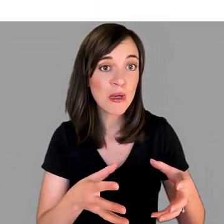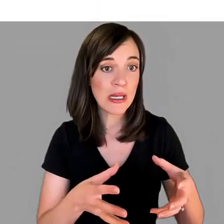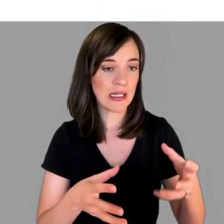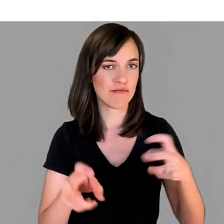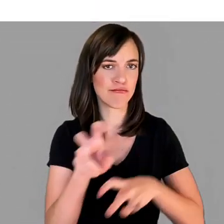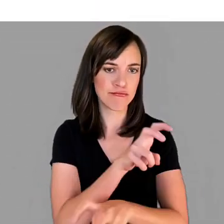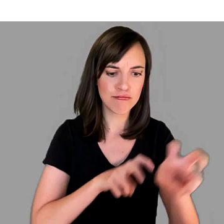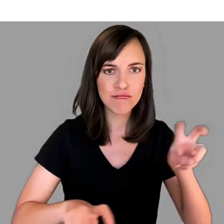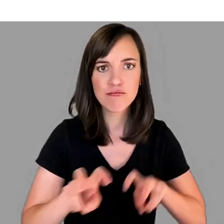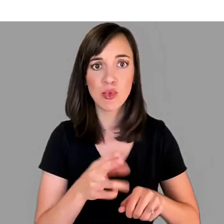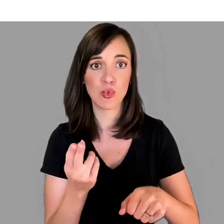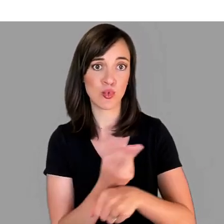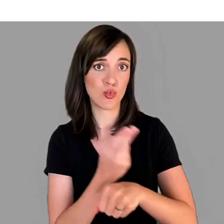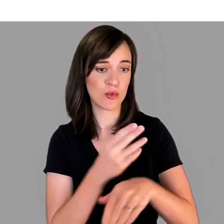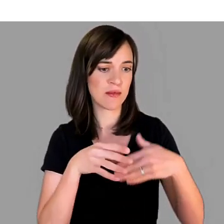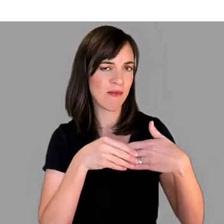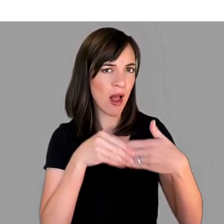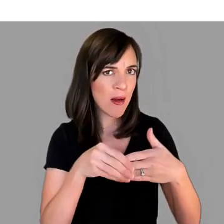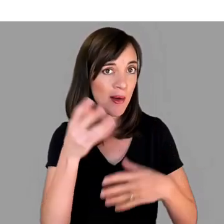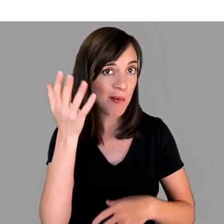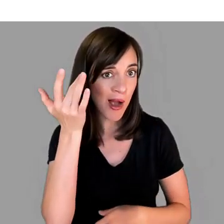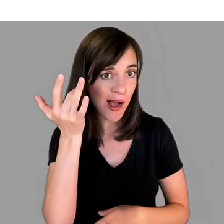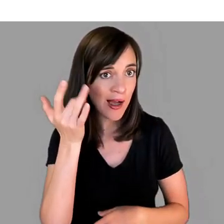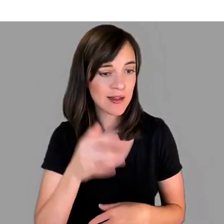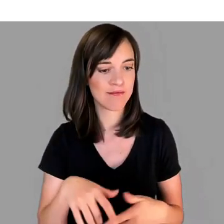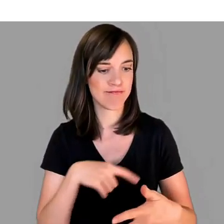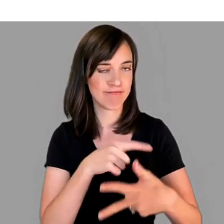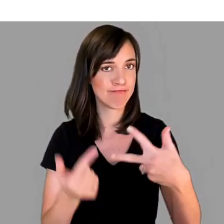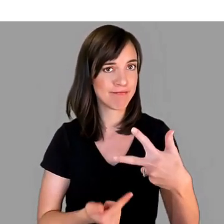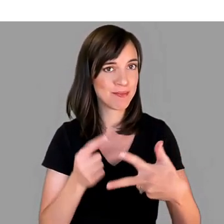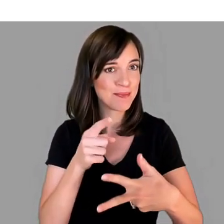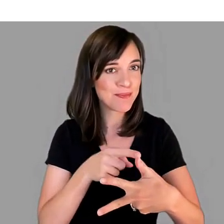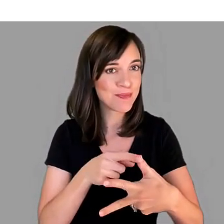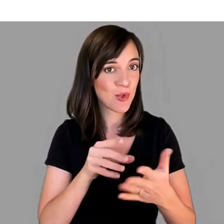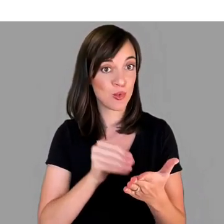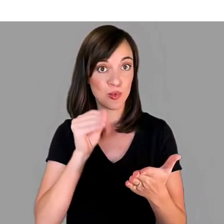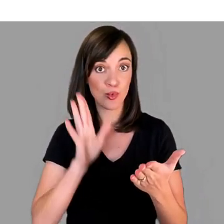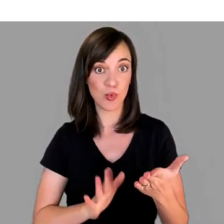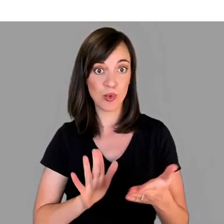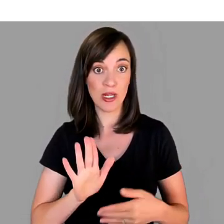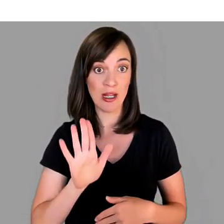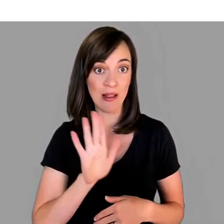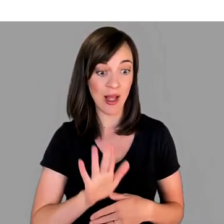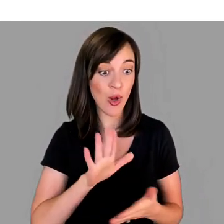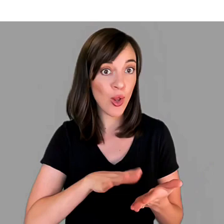Different grouping arrangements are used flexibly to accommodate diverse learning needs,